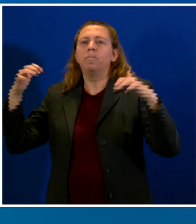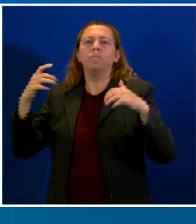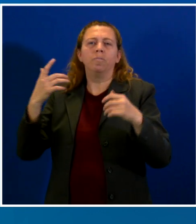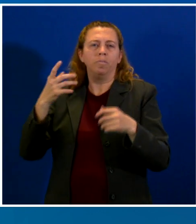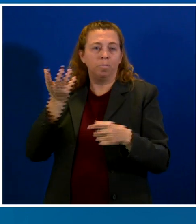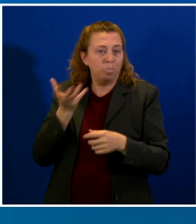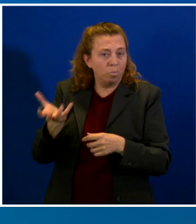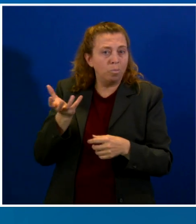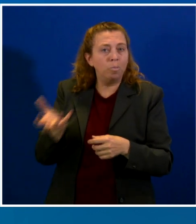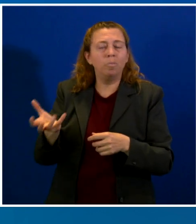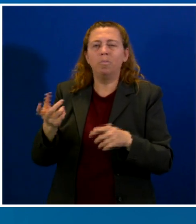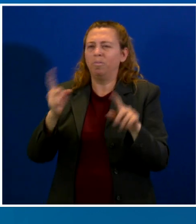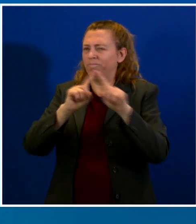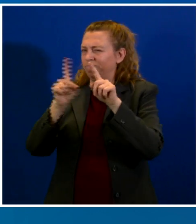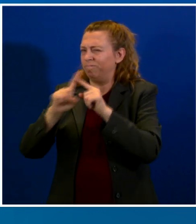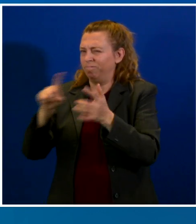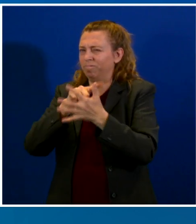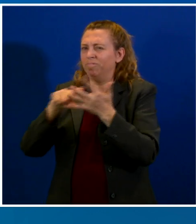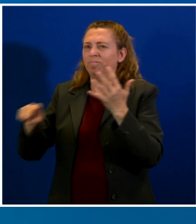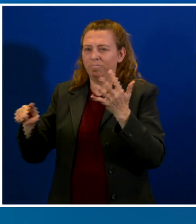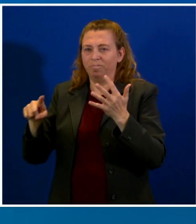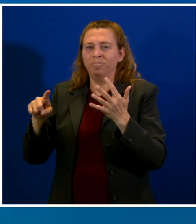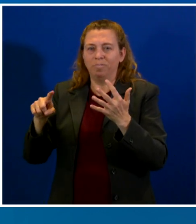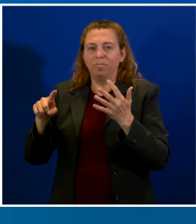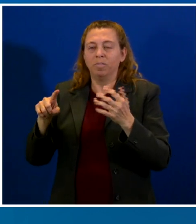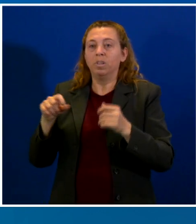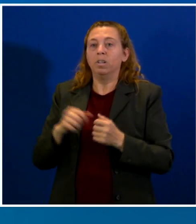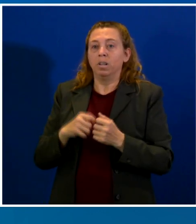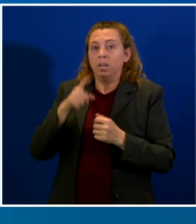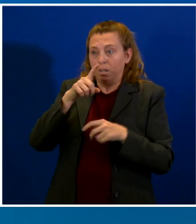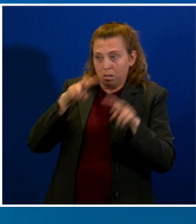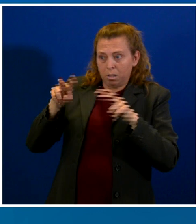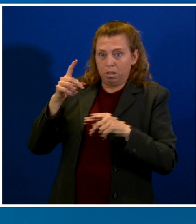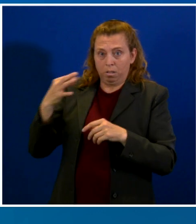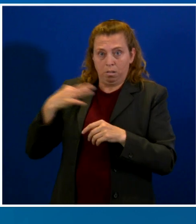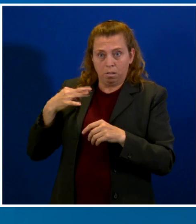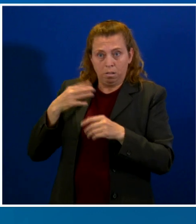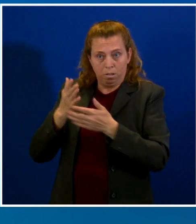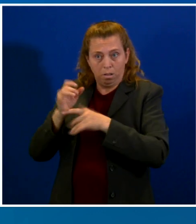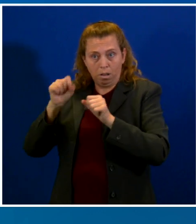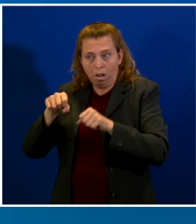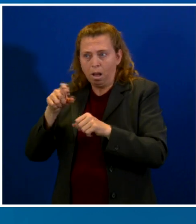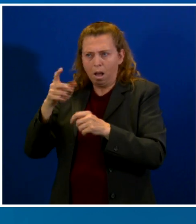You can learn more about eligibility and how to apply for the refund at the link on the screen.